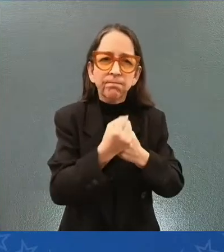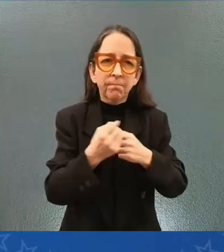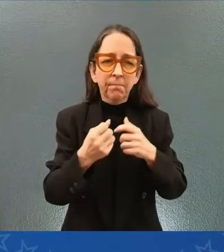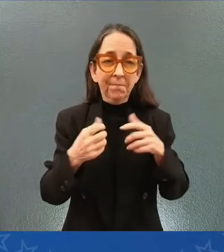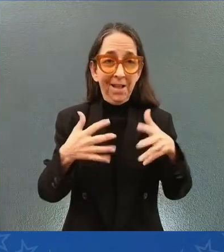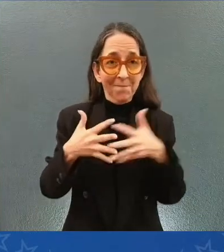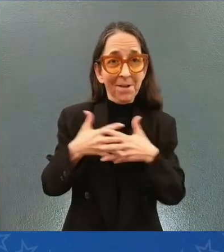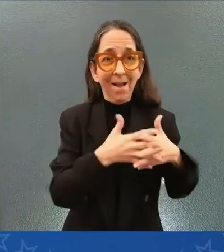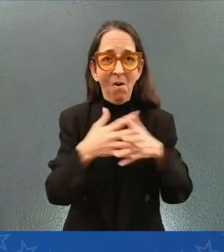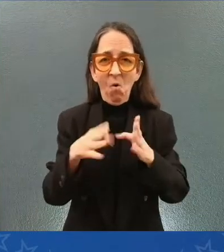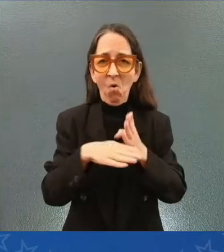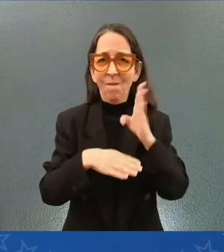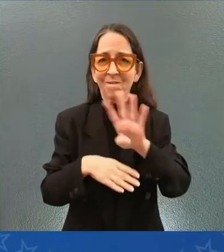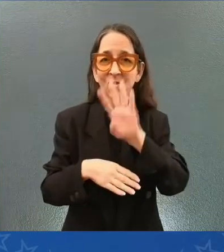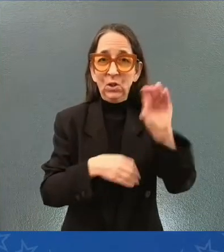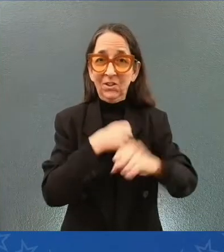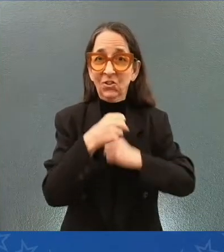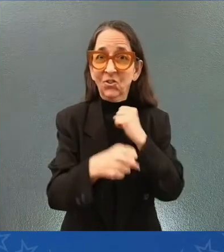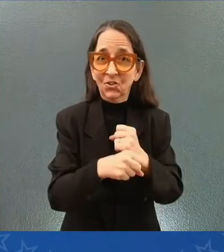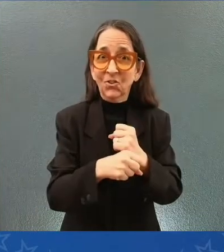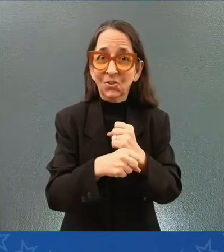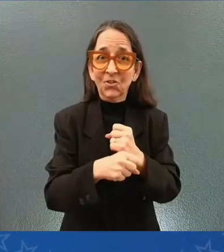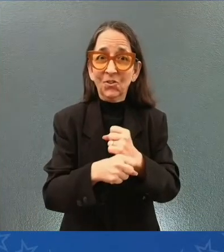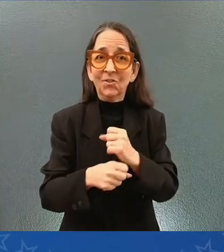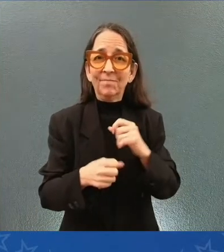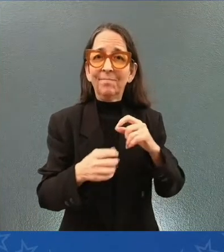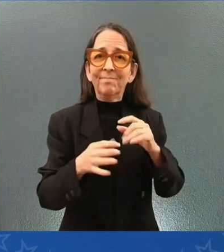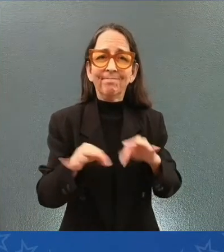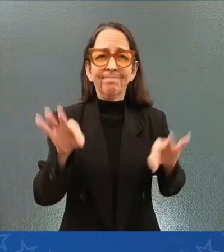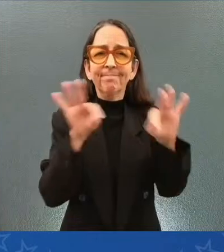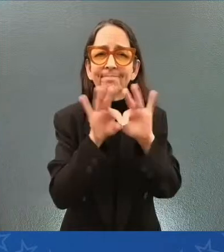and strategist on critical issues ranging from nuclear nonproliferation,